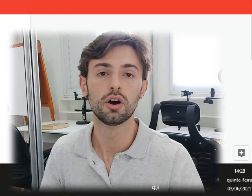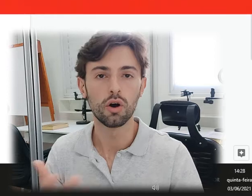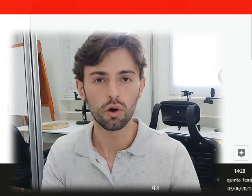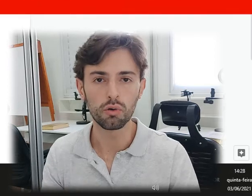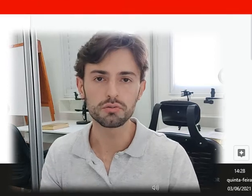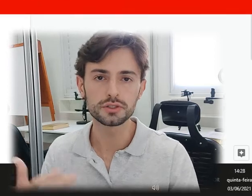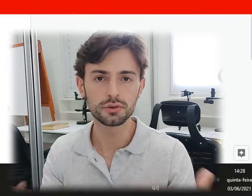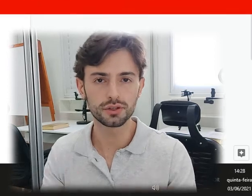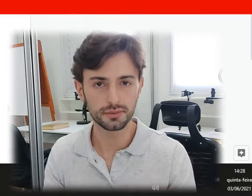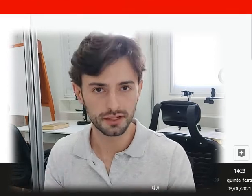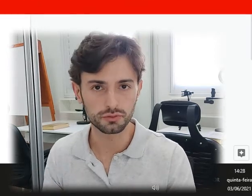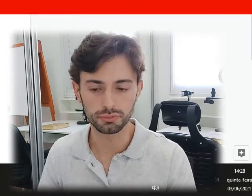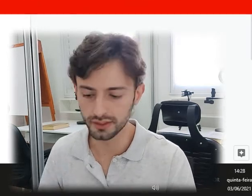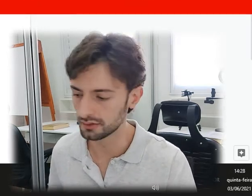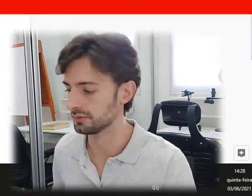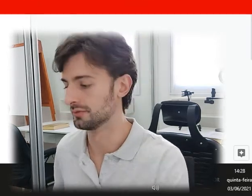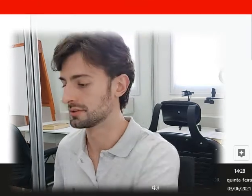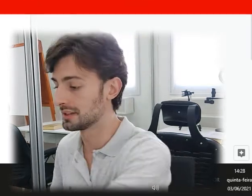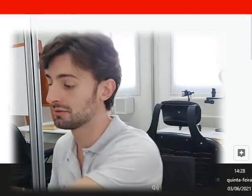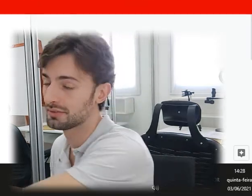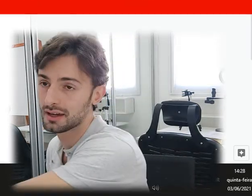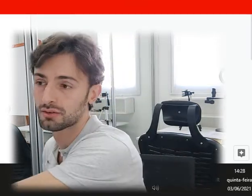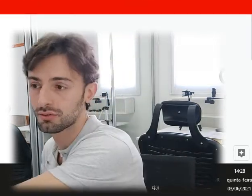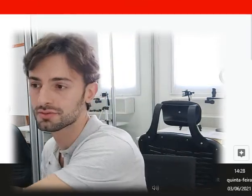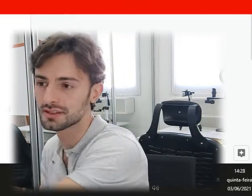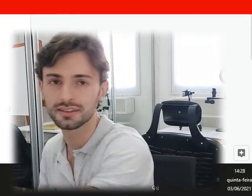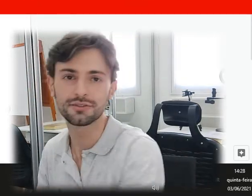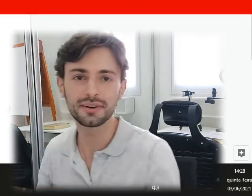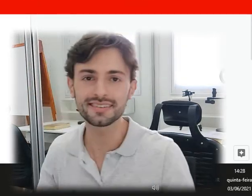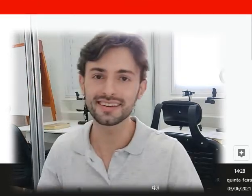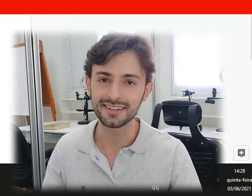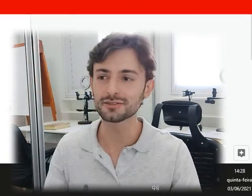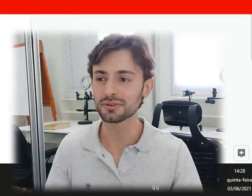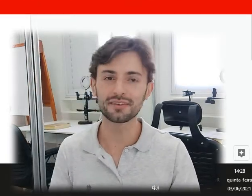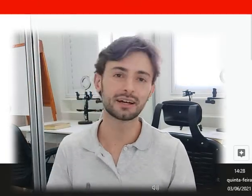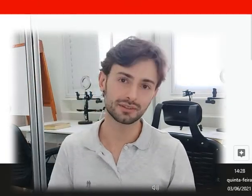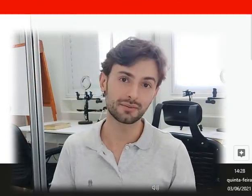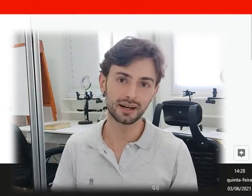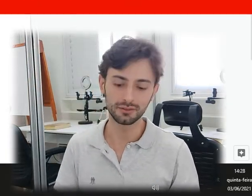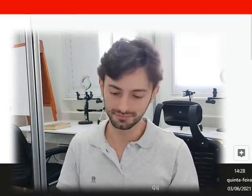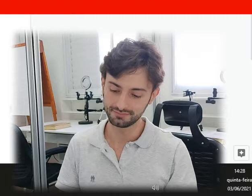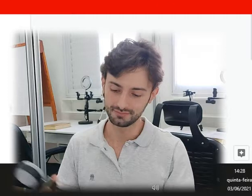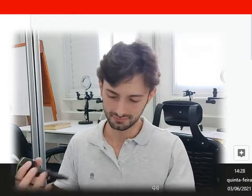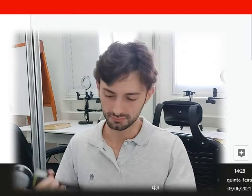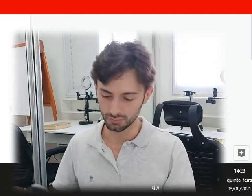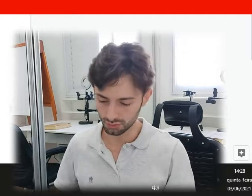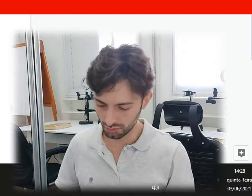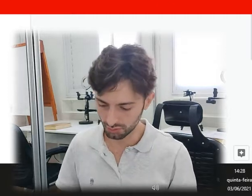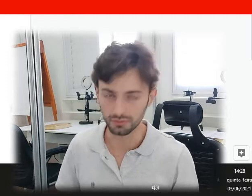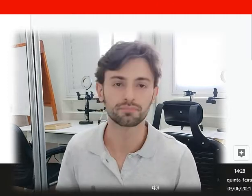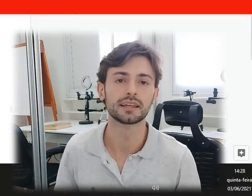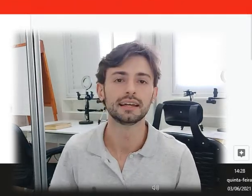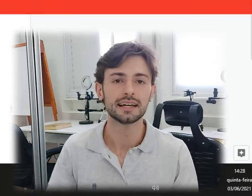Or, if the video is longer, you will not be able to do this because it will take a very long time.